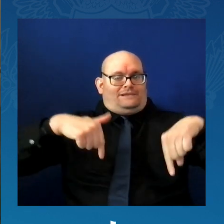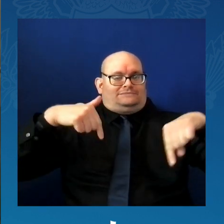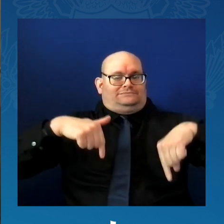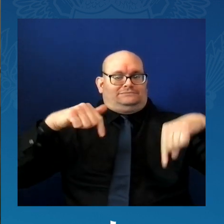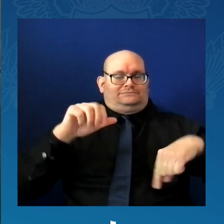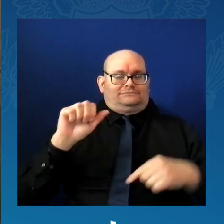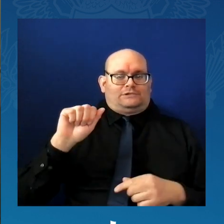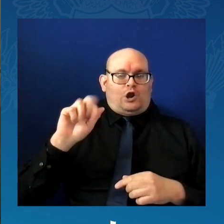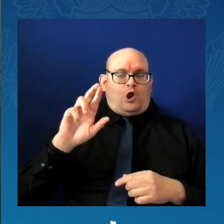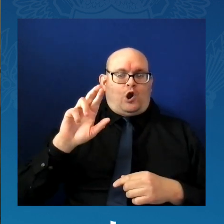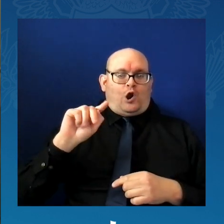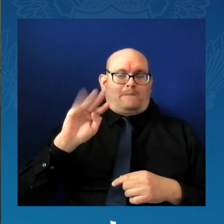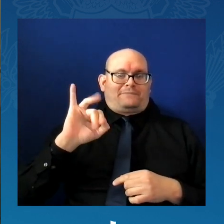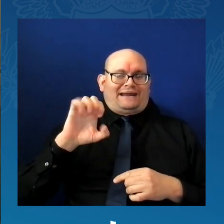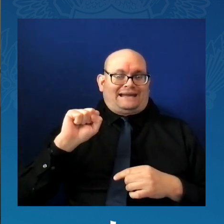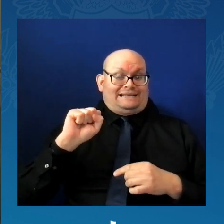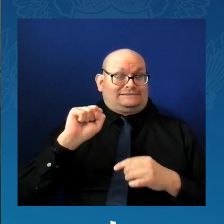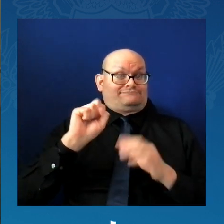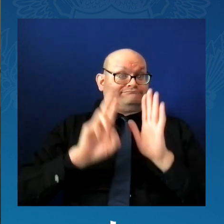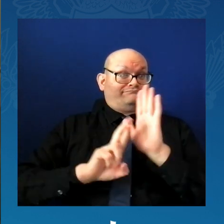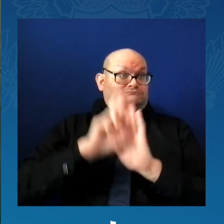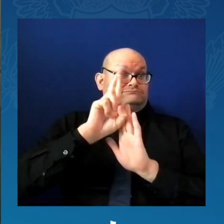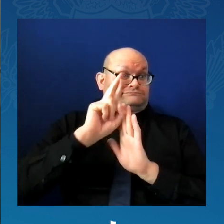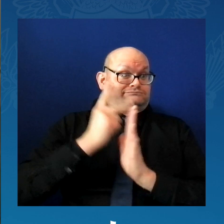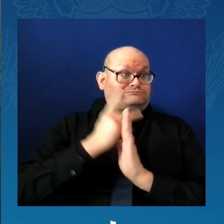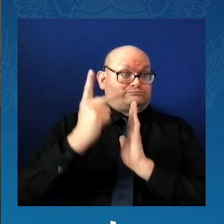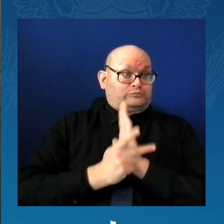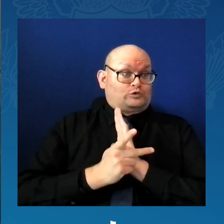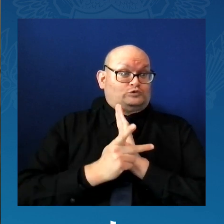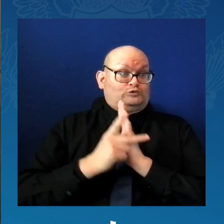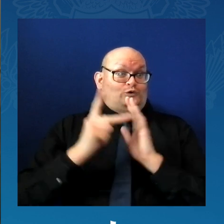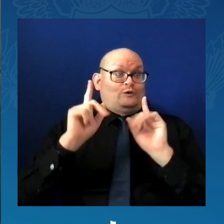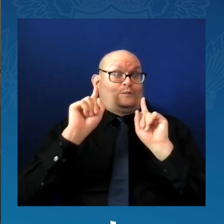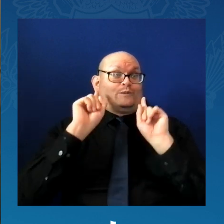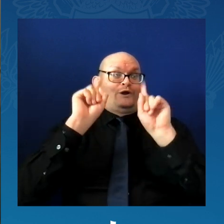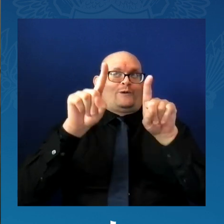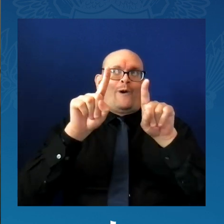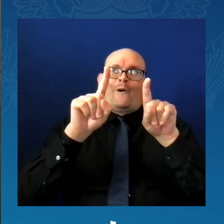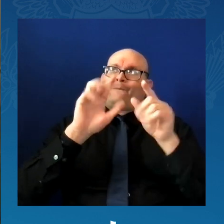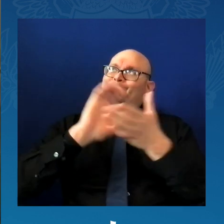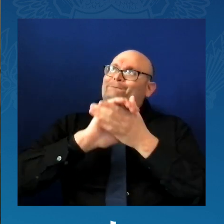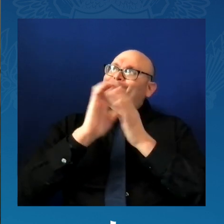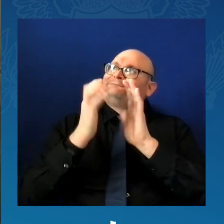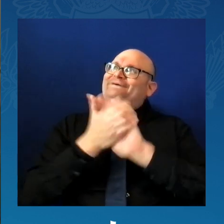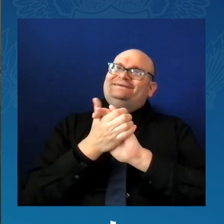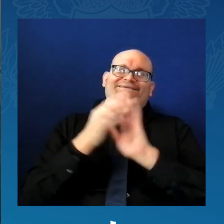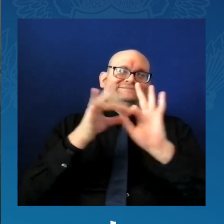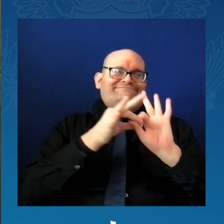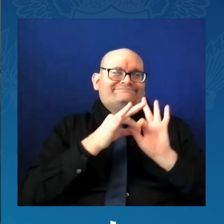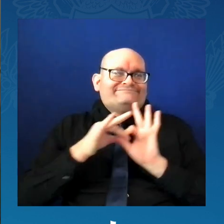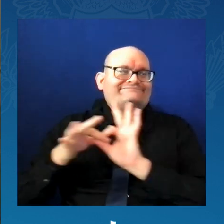that says we go in peace but we're going to do this helping out our neighbors.